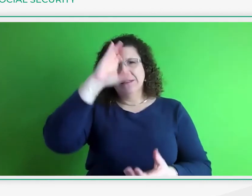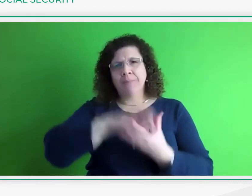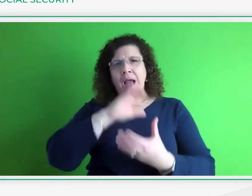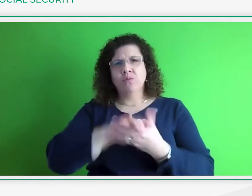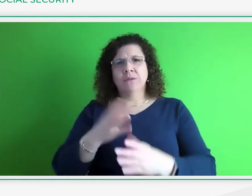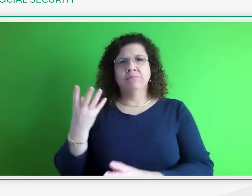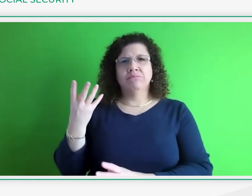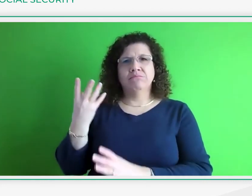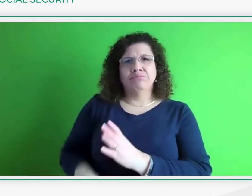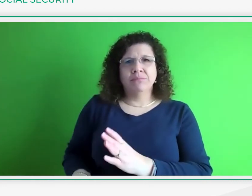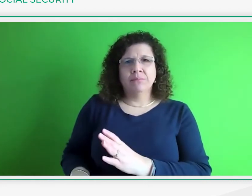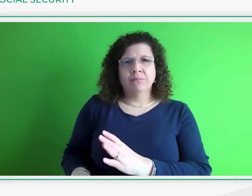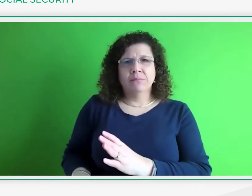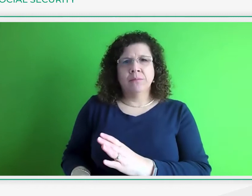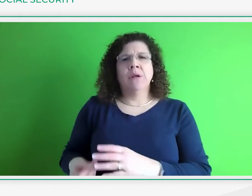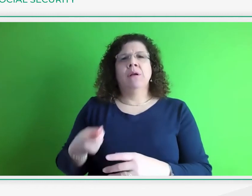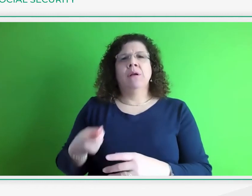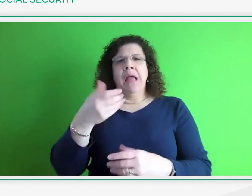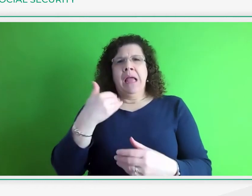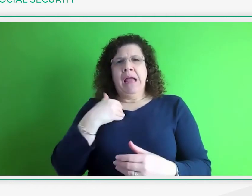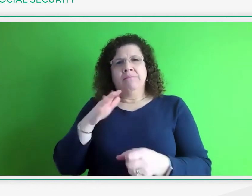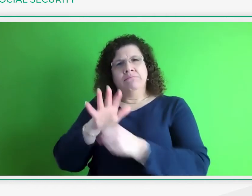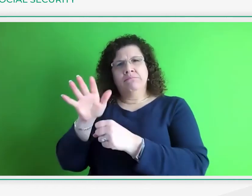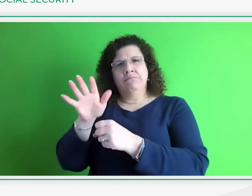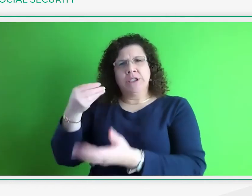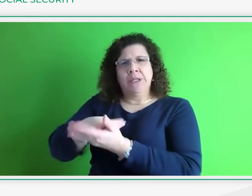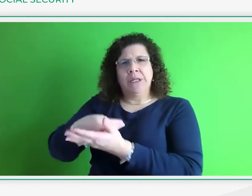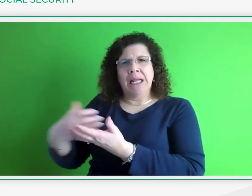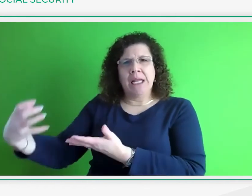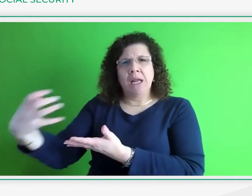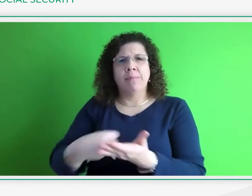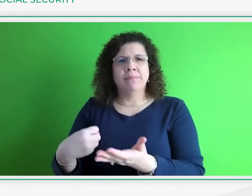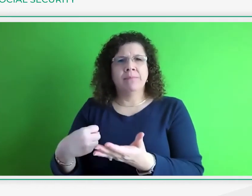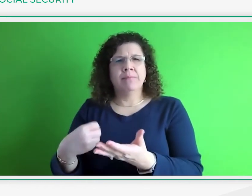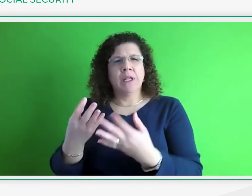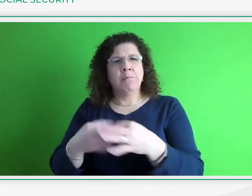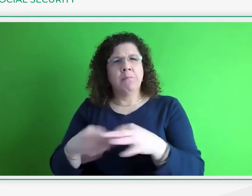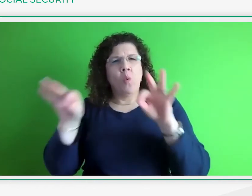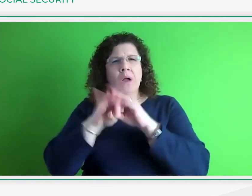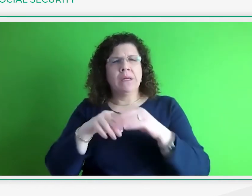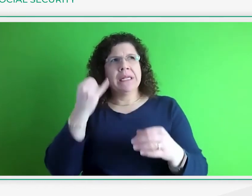So, figure: If one spouse passes away, do I have enough income?